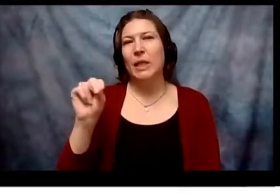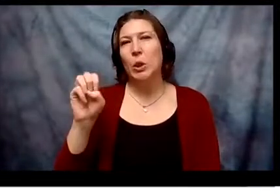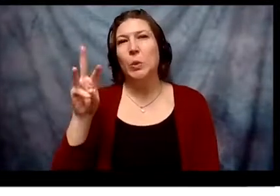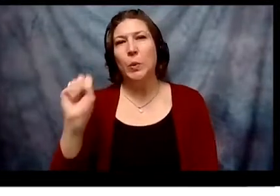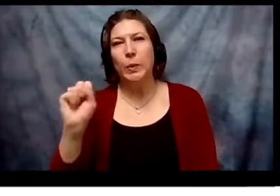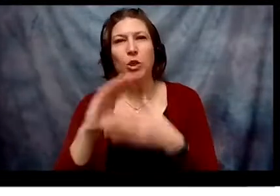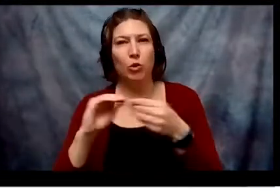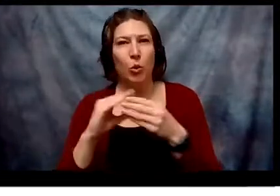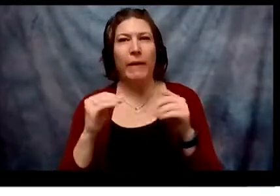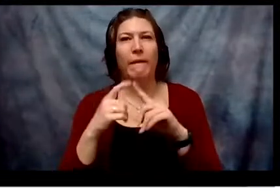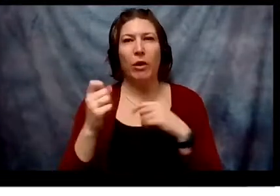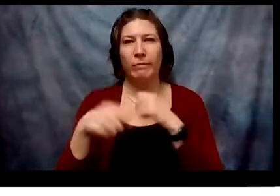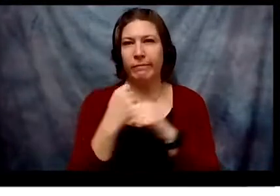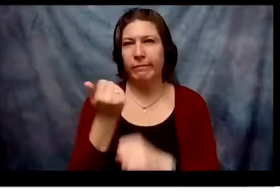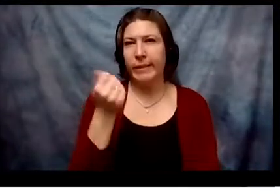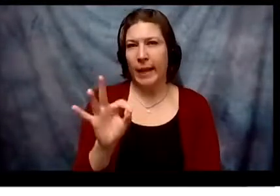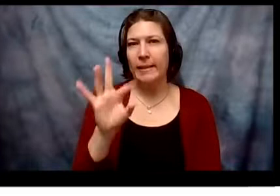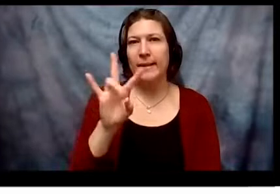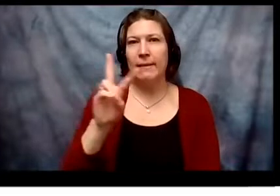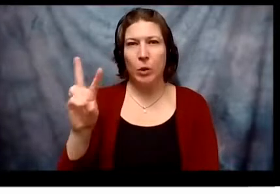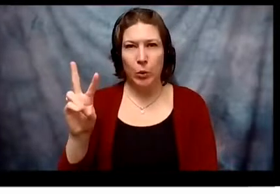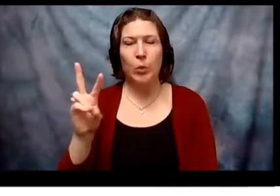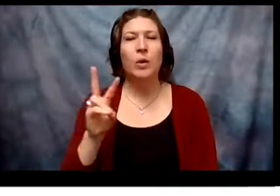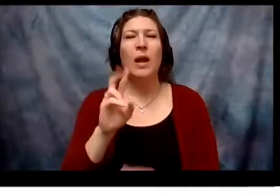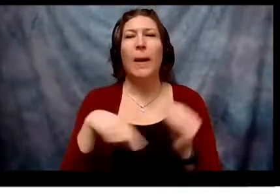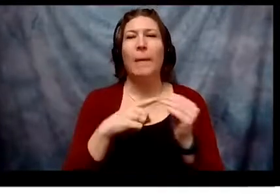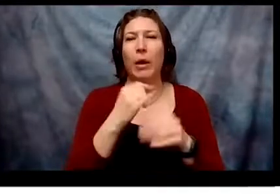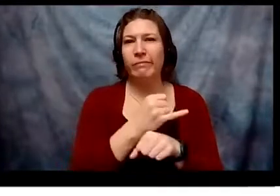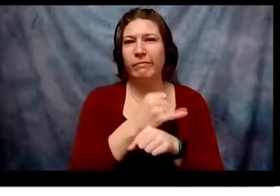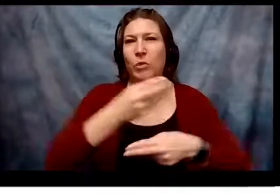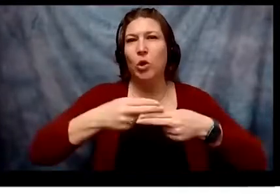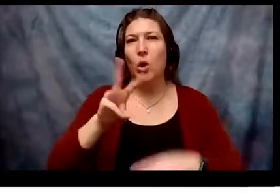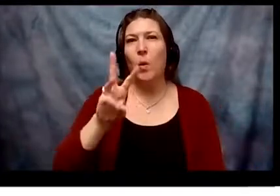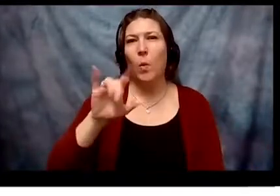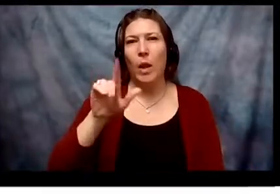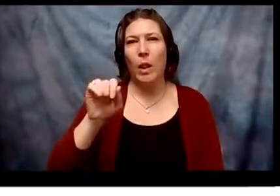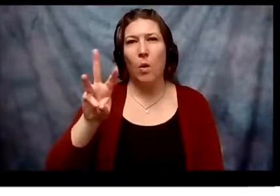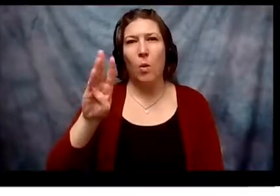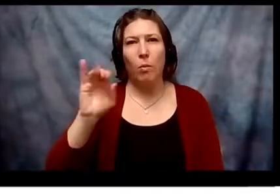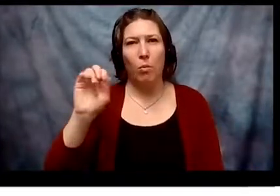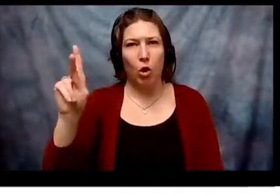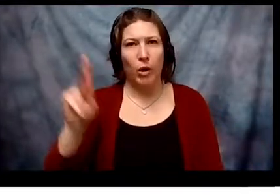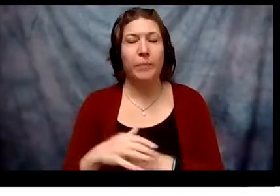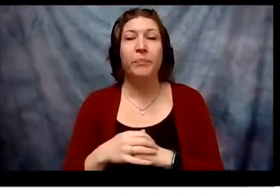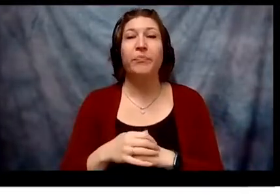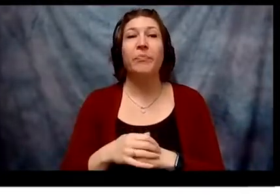1972 of Willowbrook. When they filmed there 6,000 people